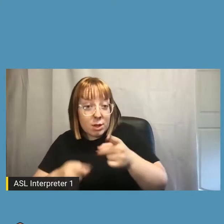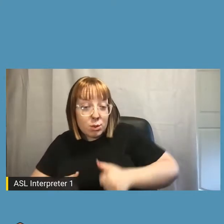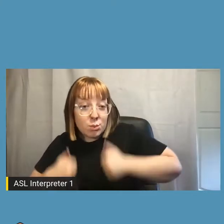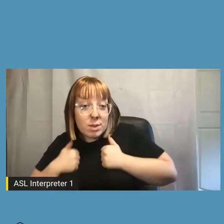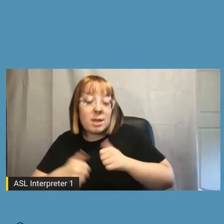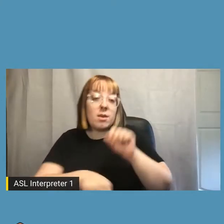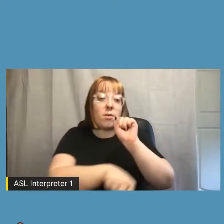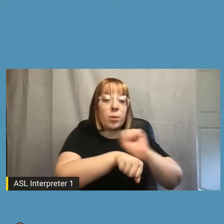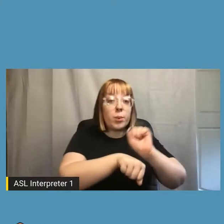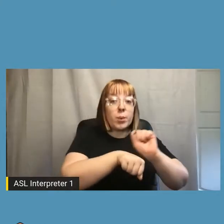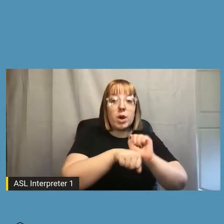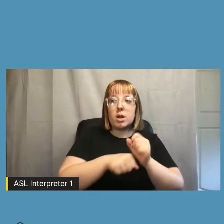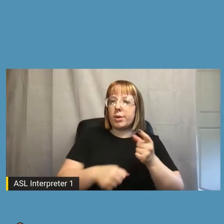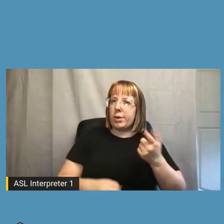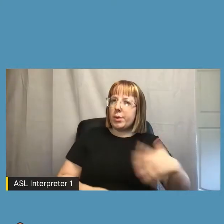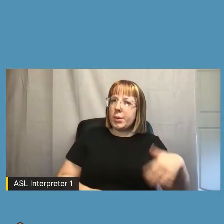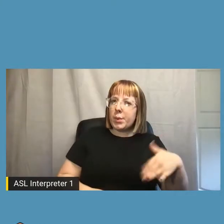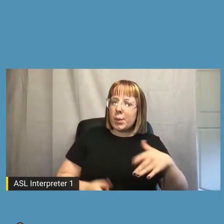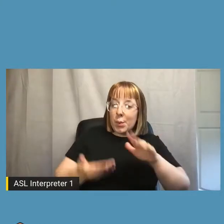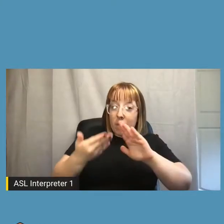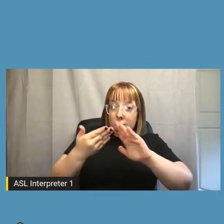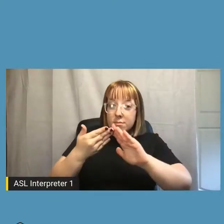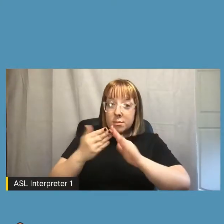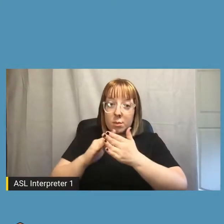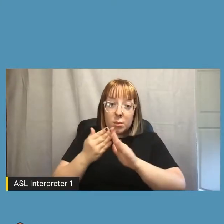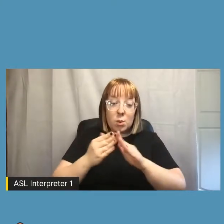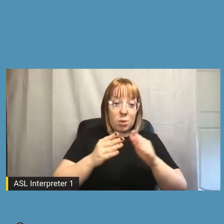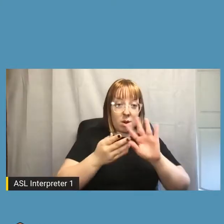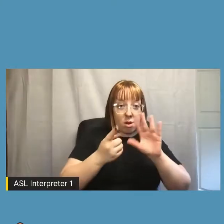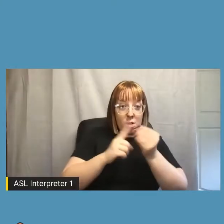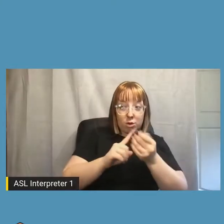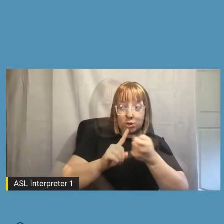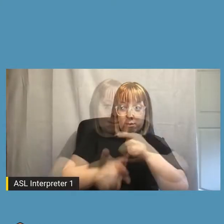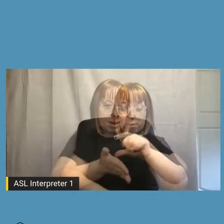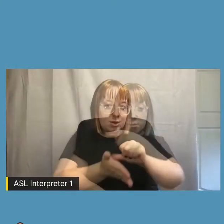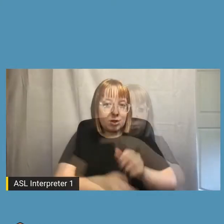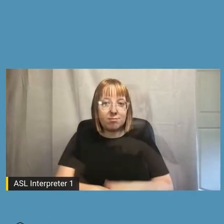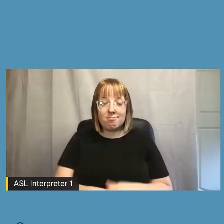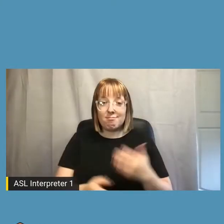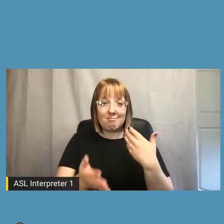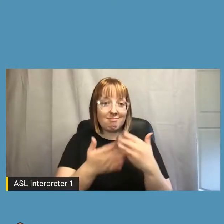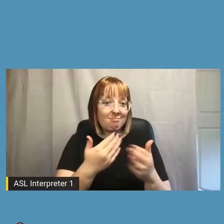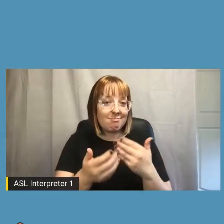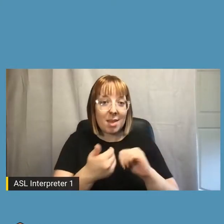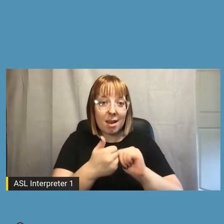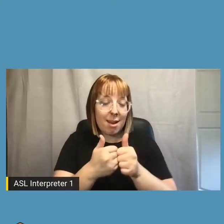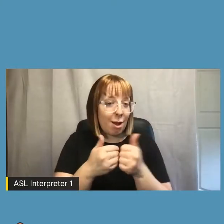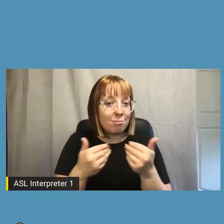form the richness of our world and our profession thank you now let's introduce today's presenter